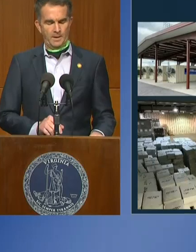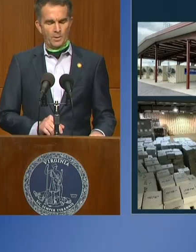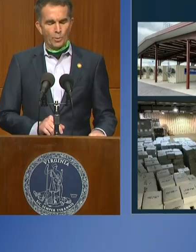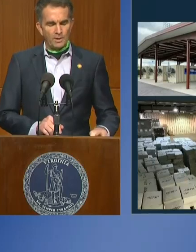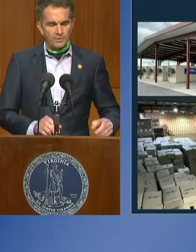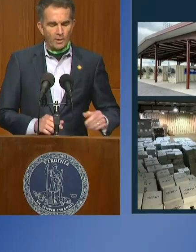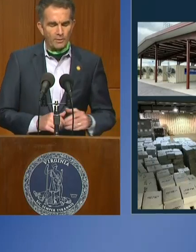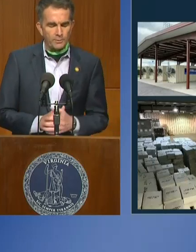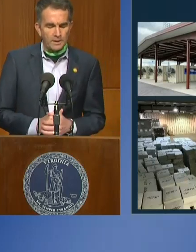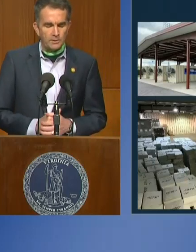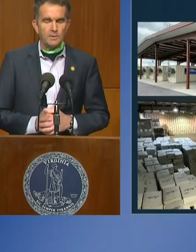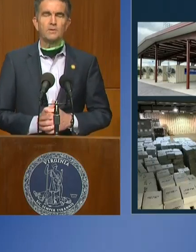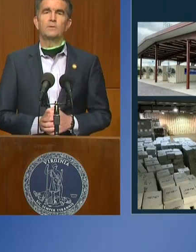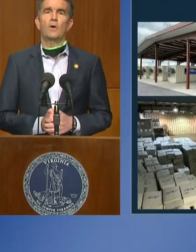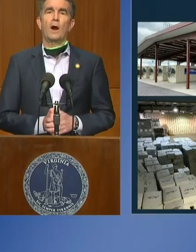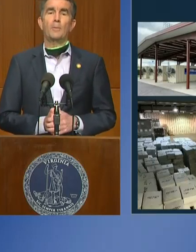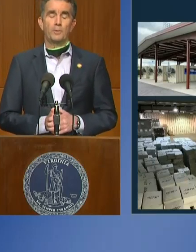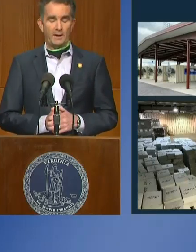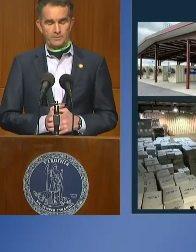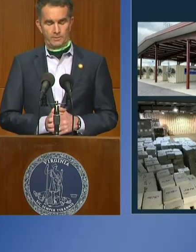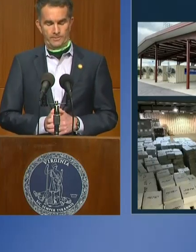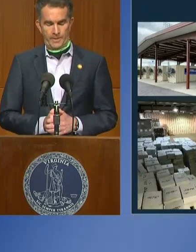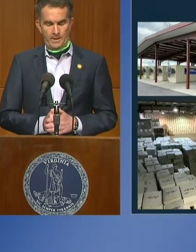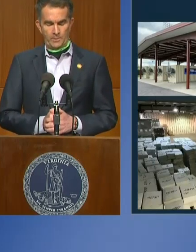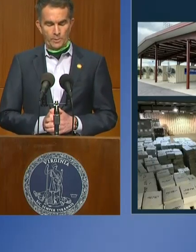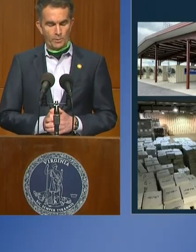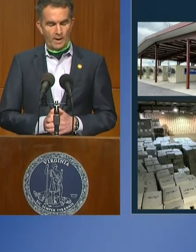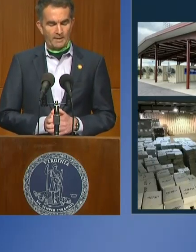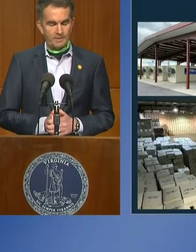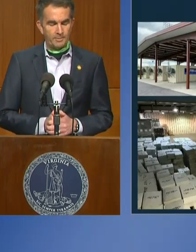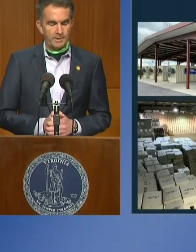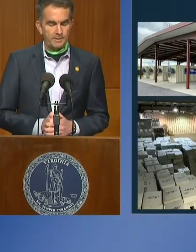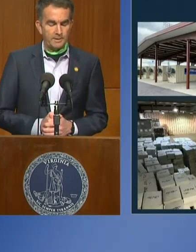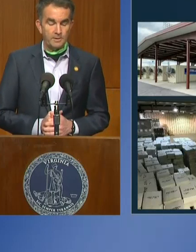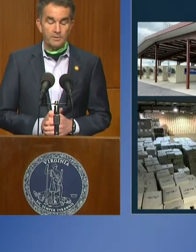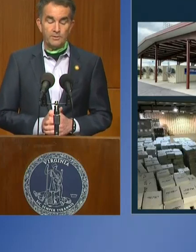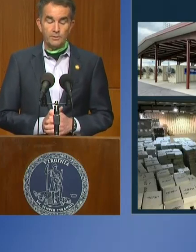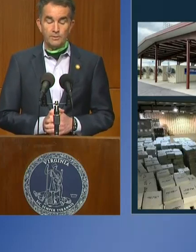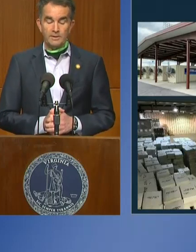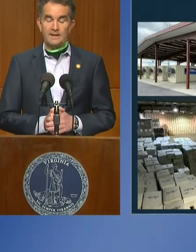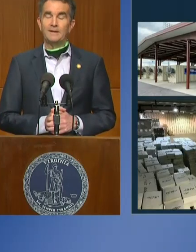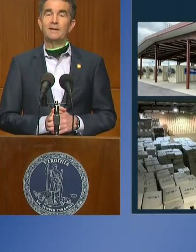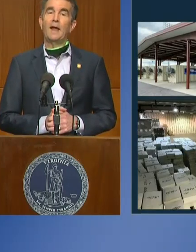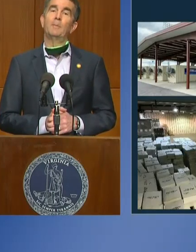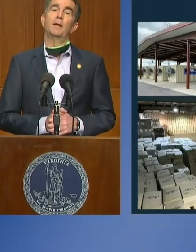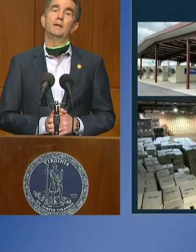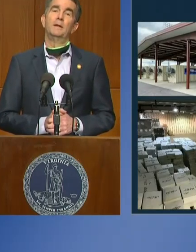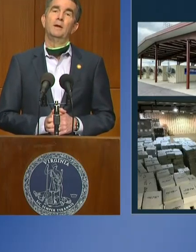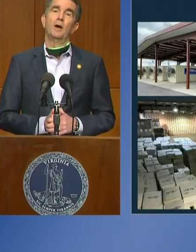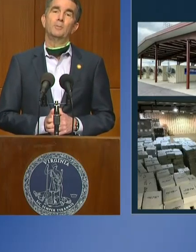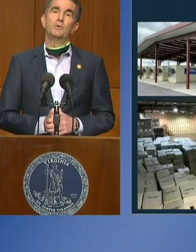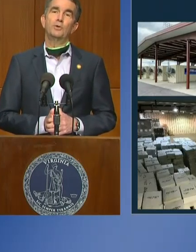OPERATIONAL WITHIN THE NEXT WEEK. ONCE ALL THREE UNITS ARE